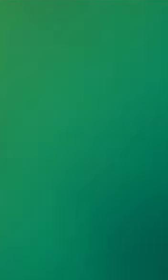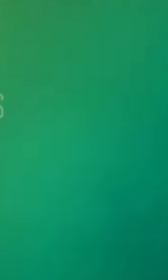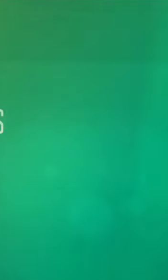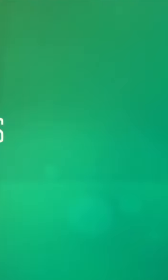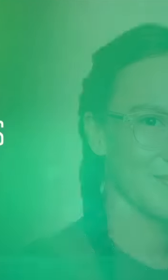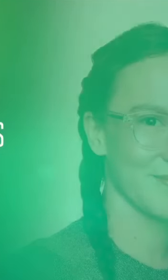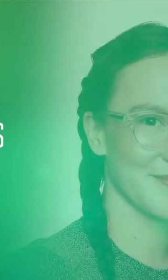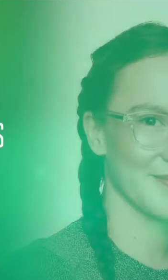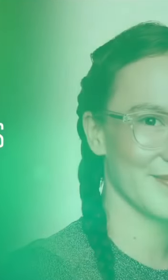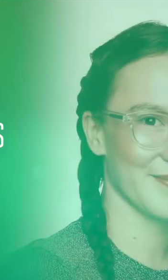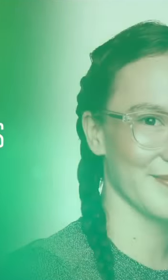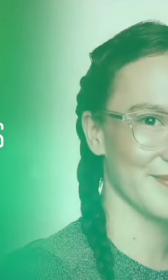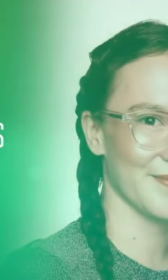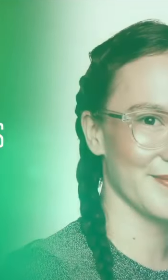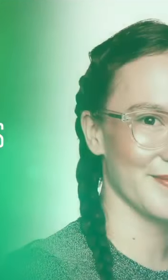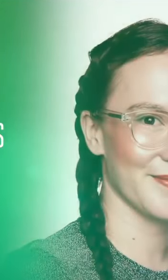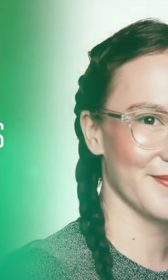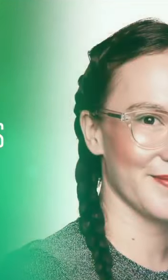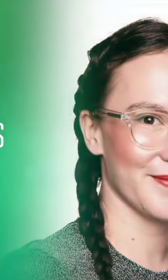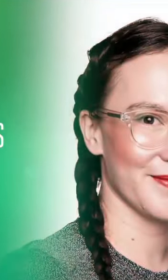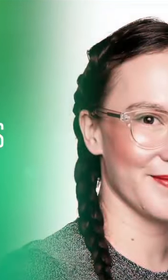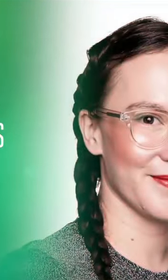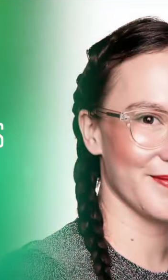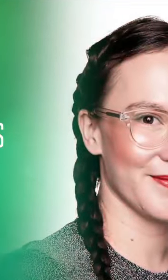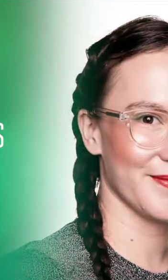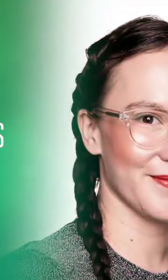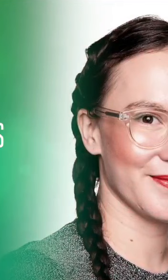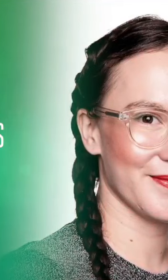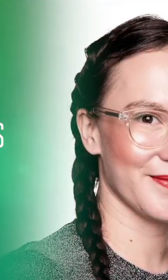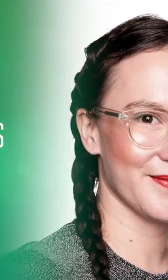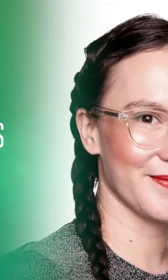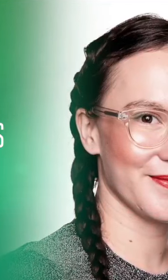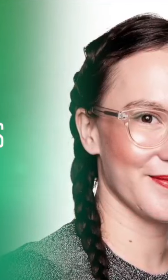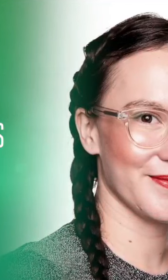The recipient of the 2020 Australia Council Kirk Robson Award